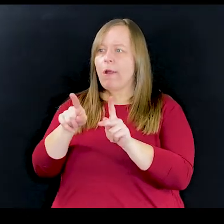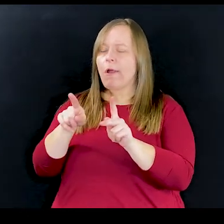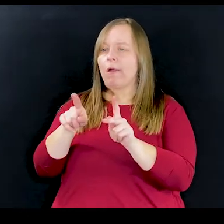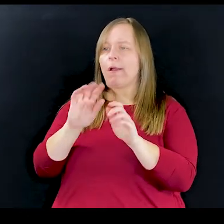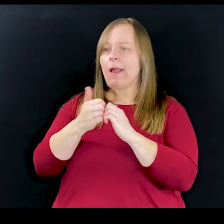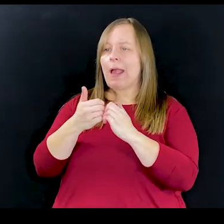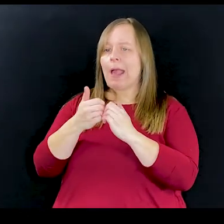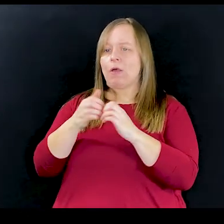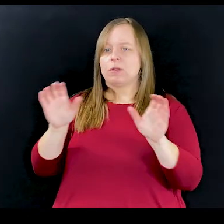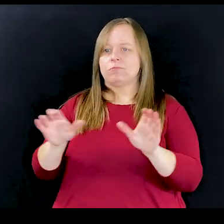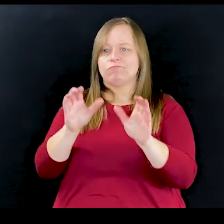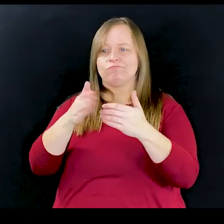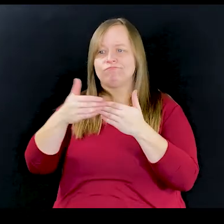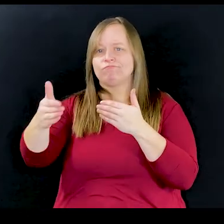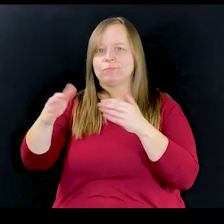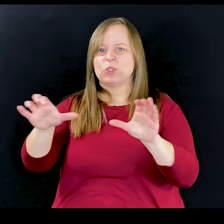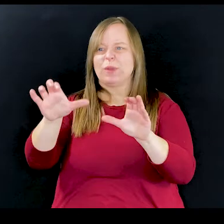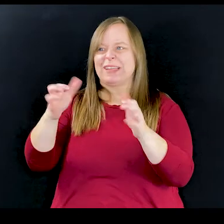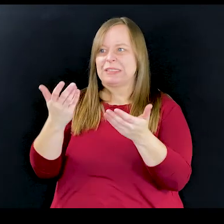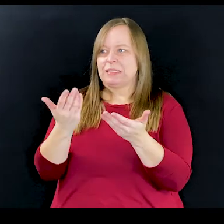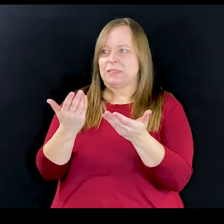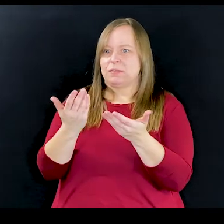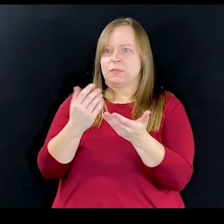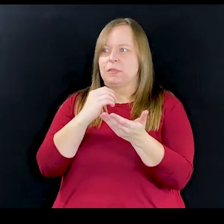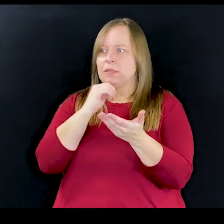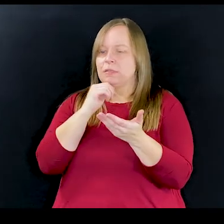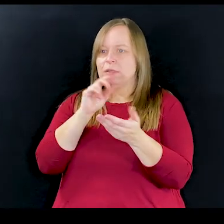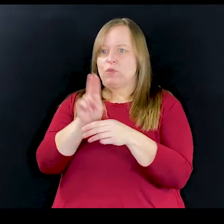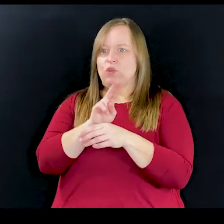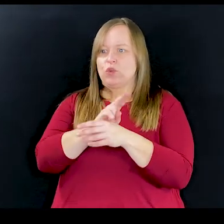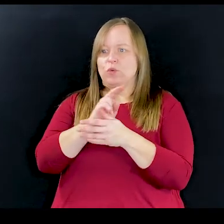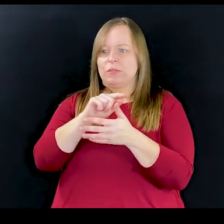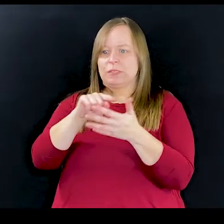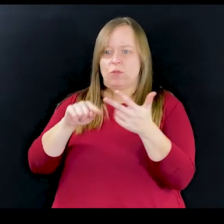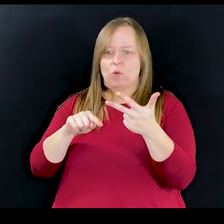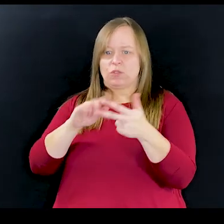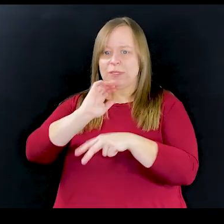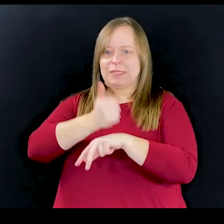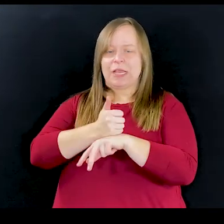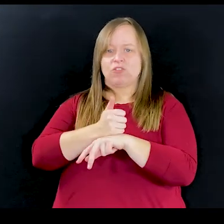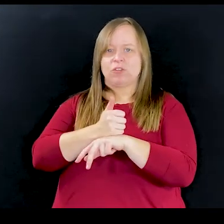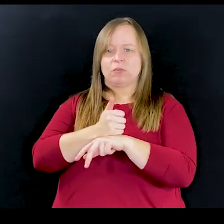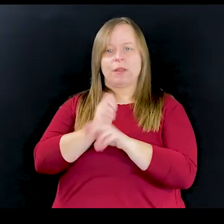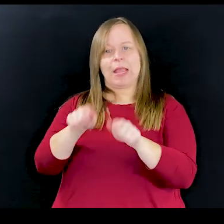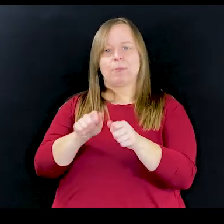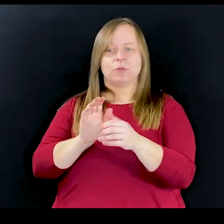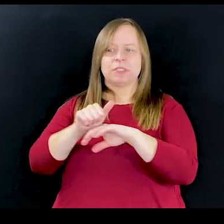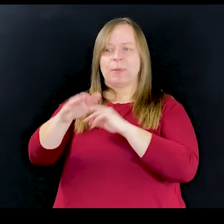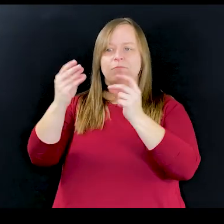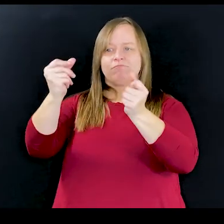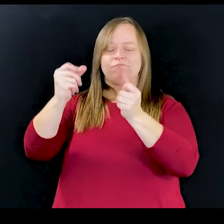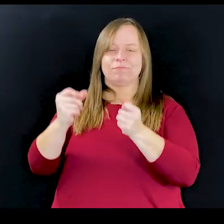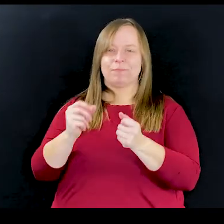and how they go about doing it. This isn't a-- if you use these stations then you're able to submit a claim.